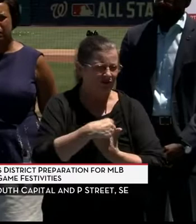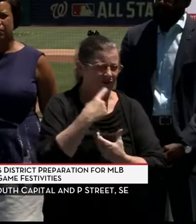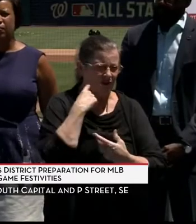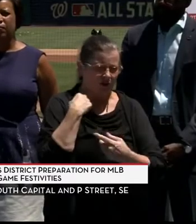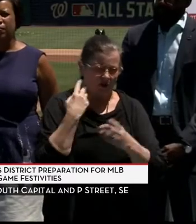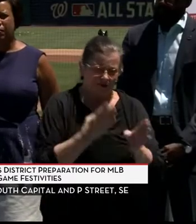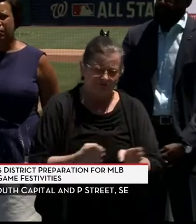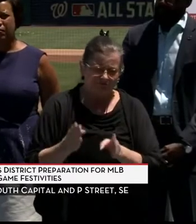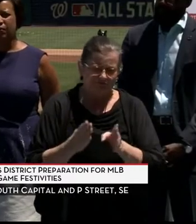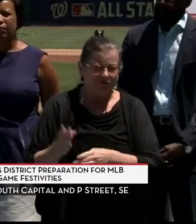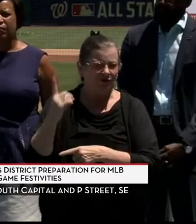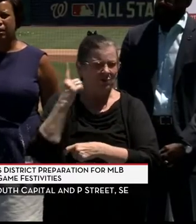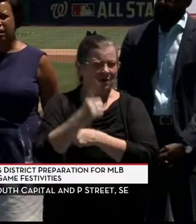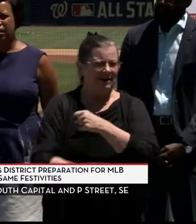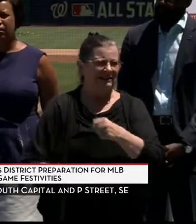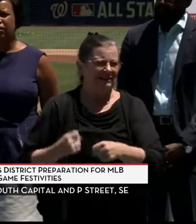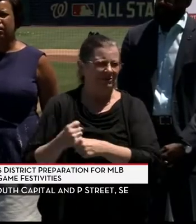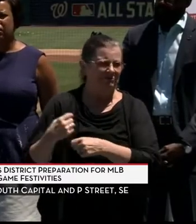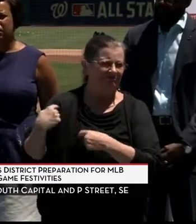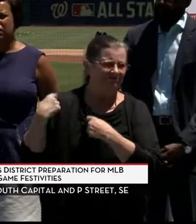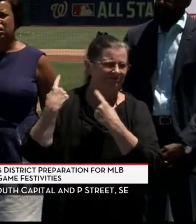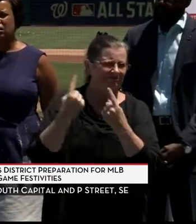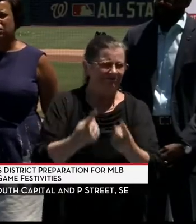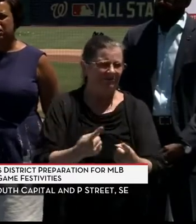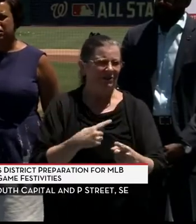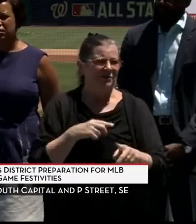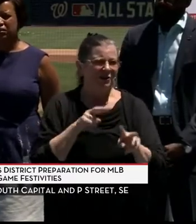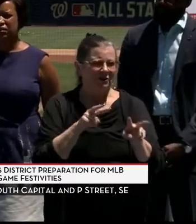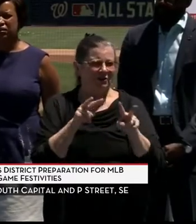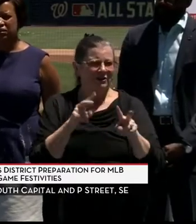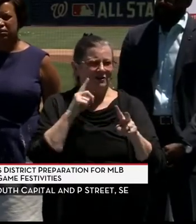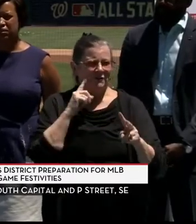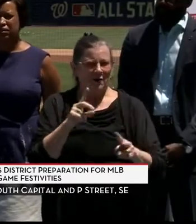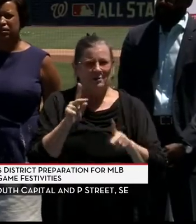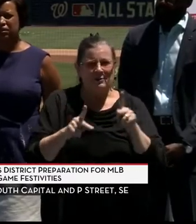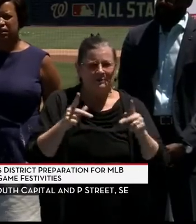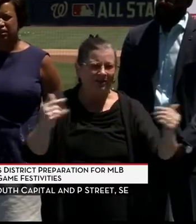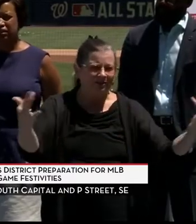FORWARD TO THE FANS HAVING AN EASY AND SAFE ACCESS TO THIS